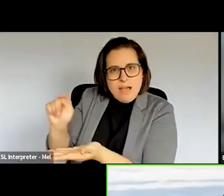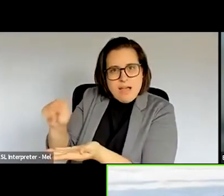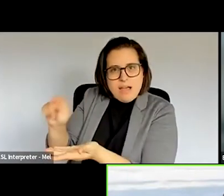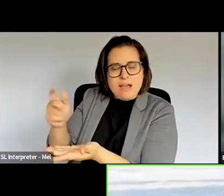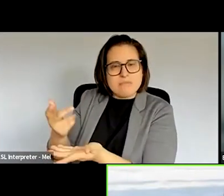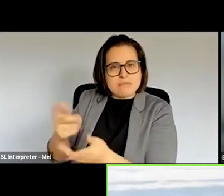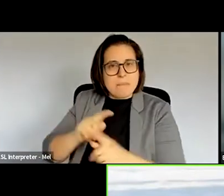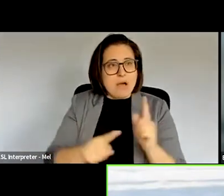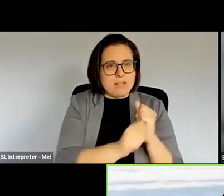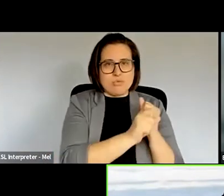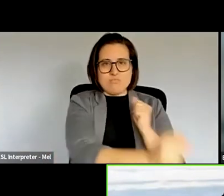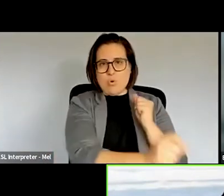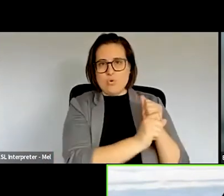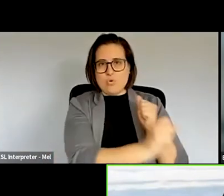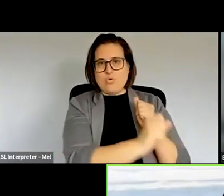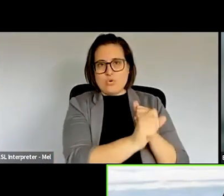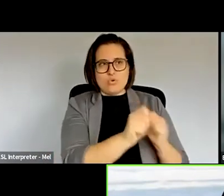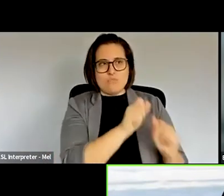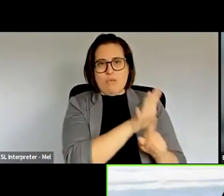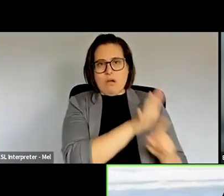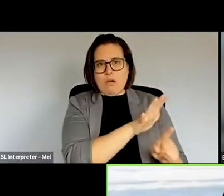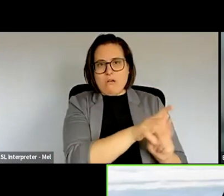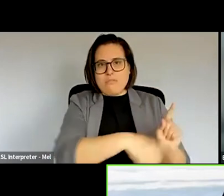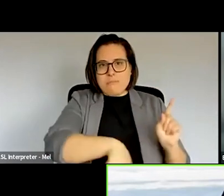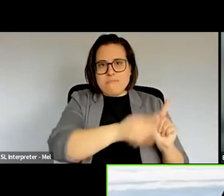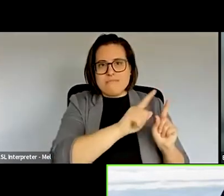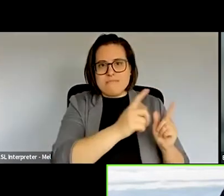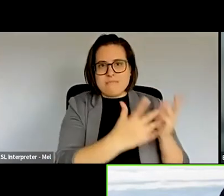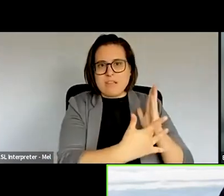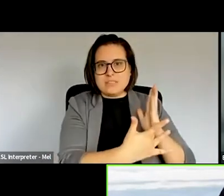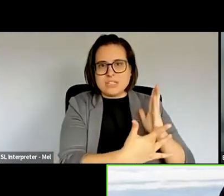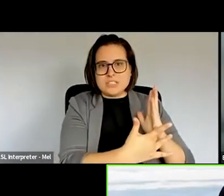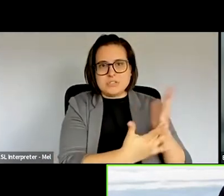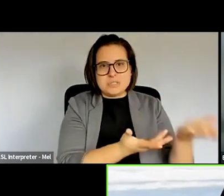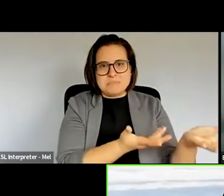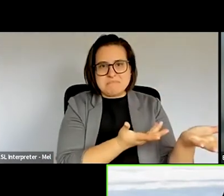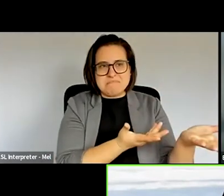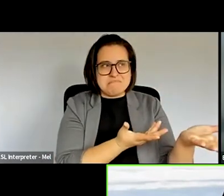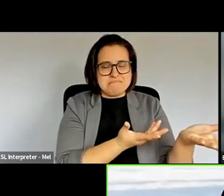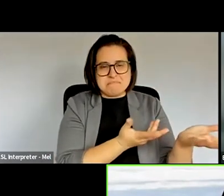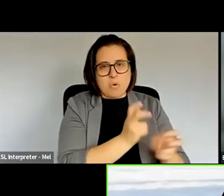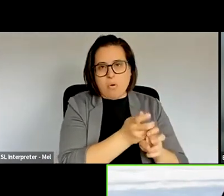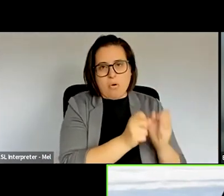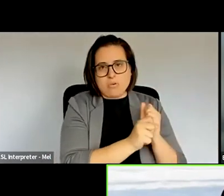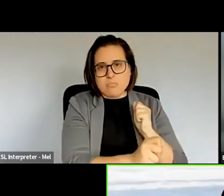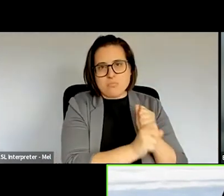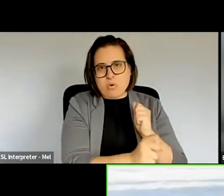that those kinds of work are not surfaced. It's not easy to promote and one of the issues